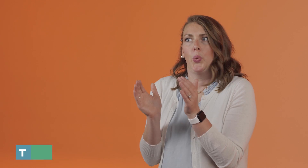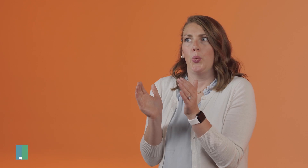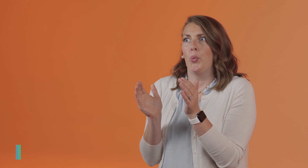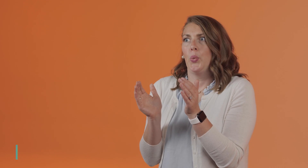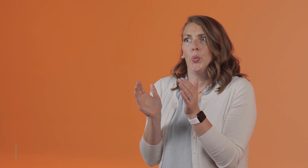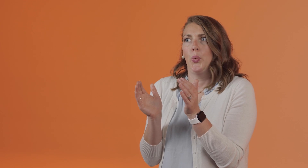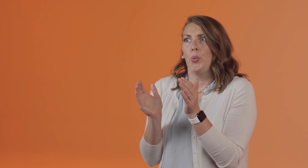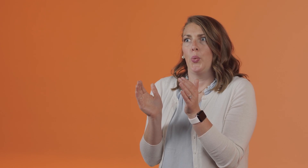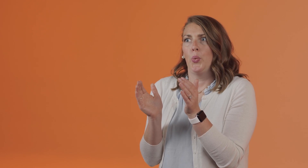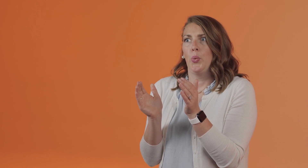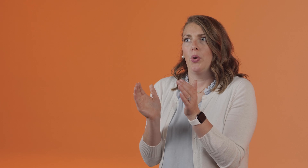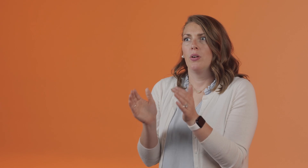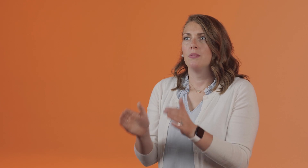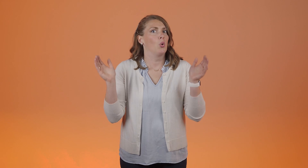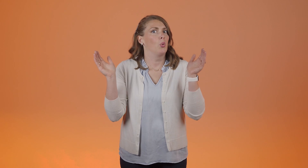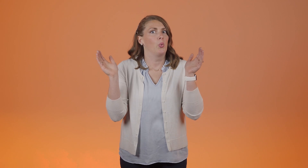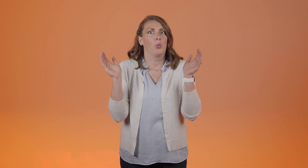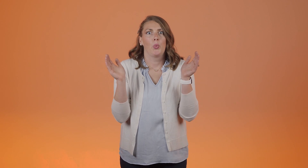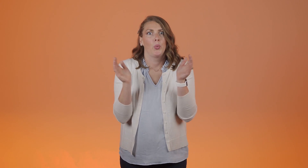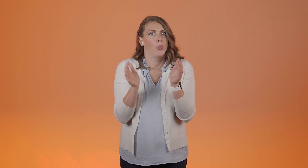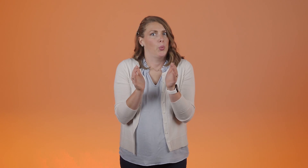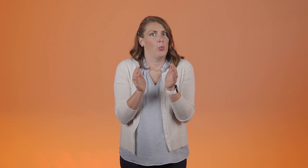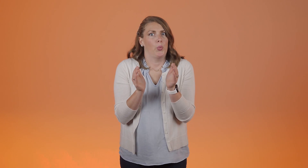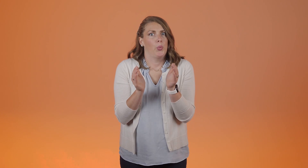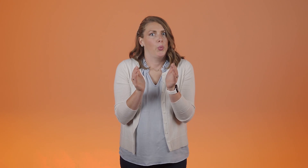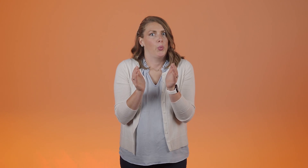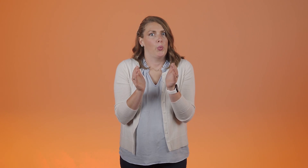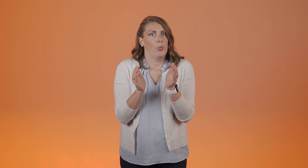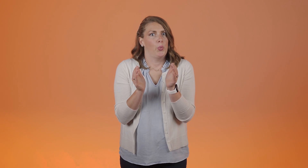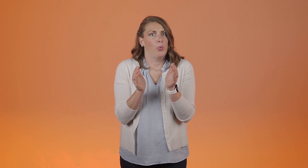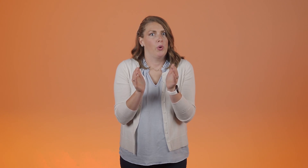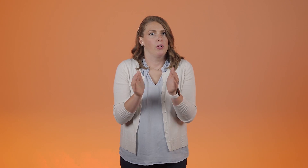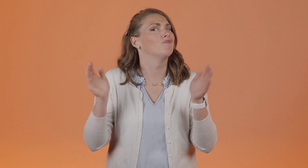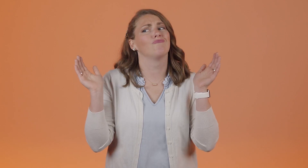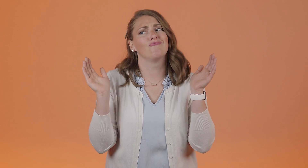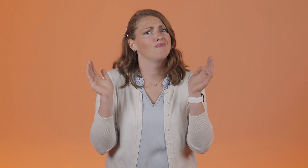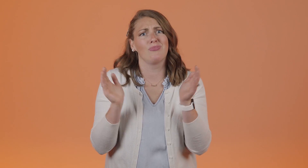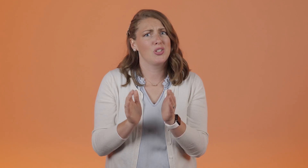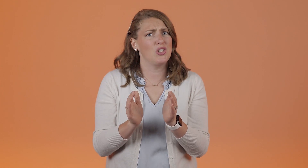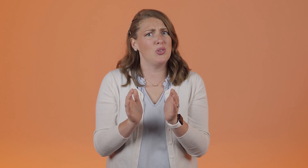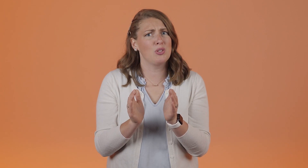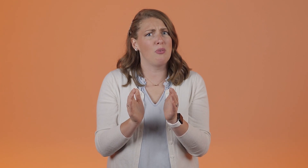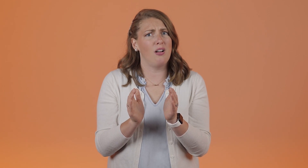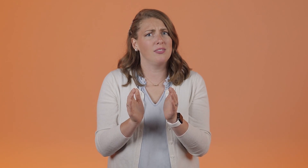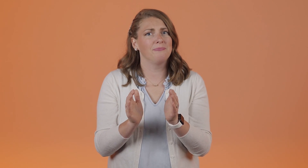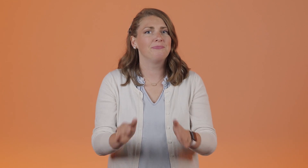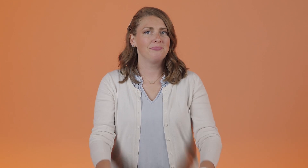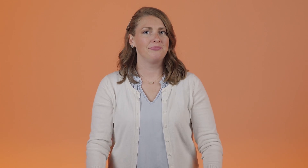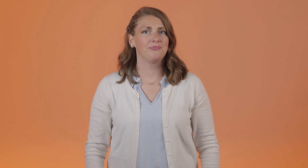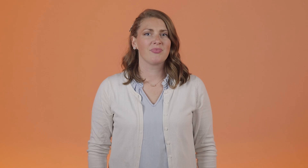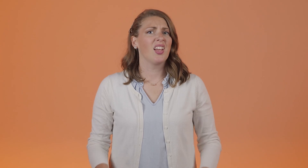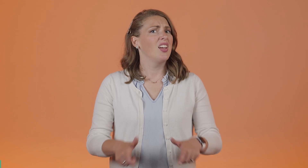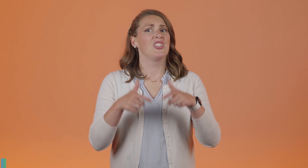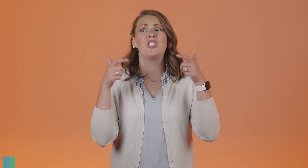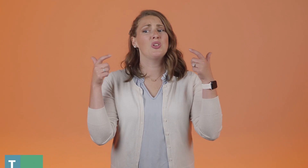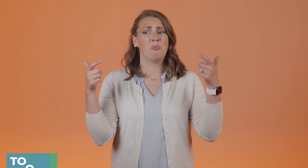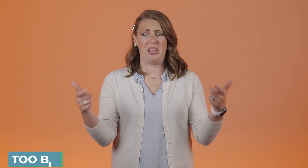sign small but you're shaking your head because it's too small for you 'too small.' 'Too big,